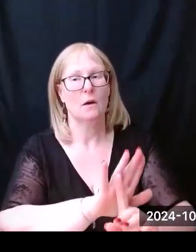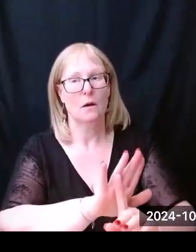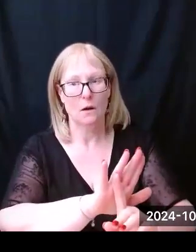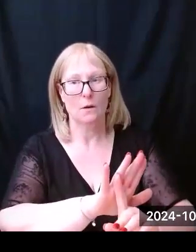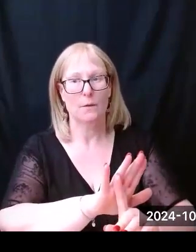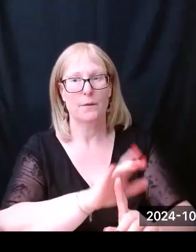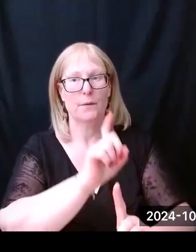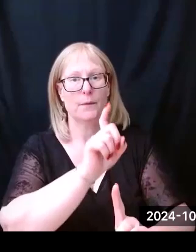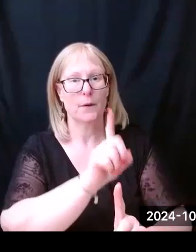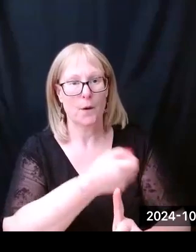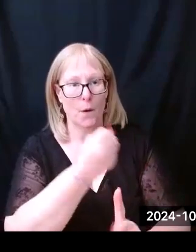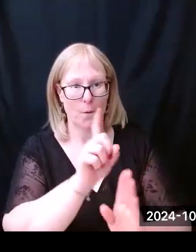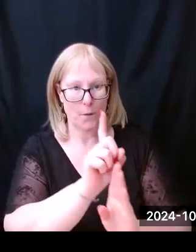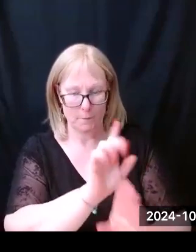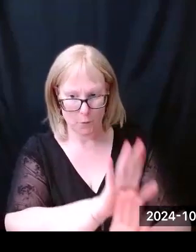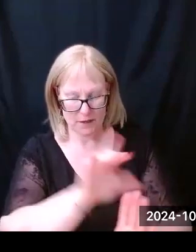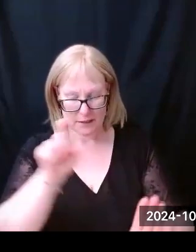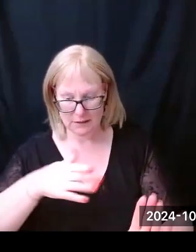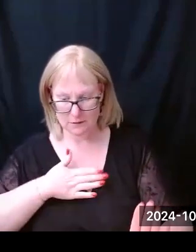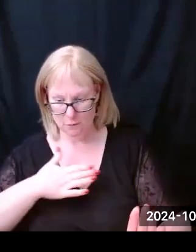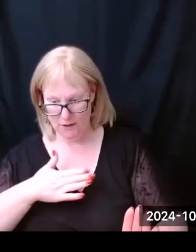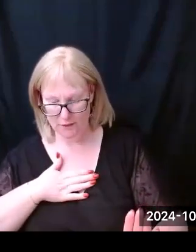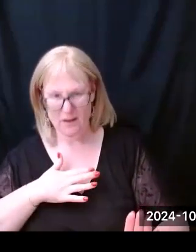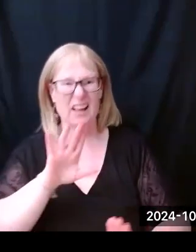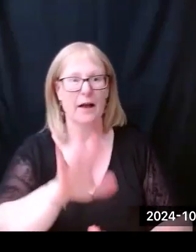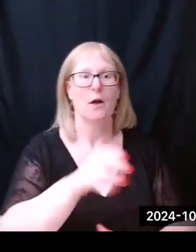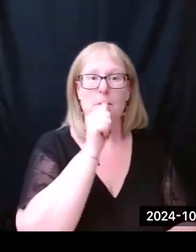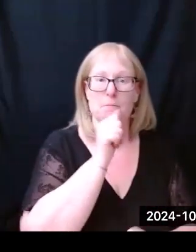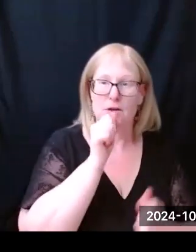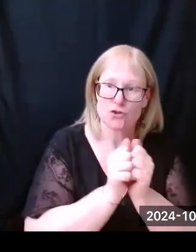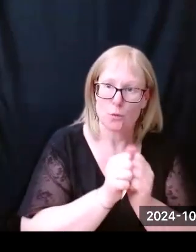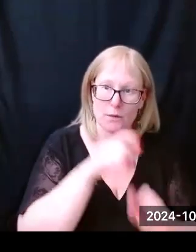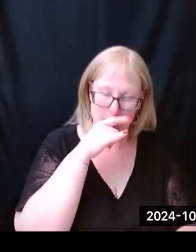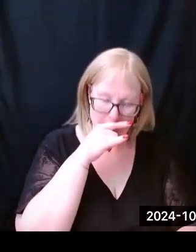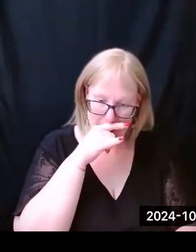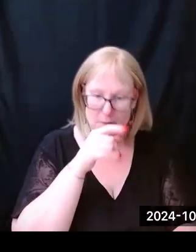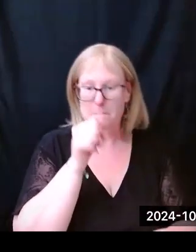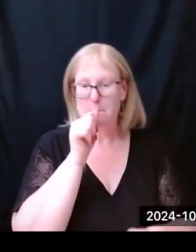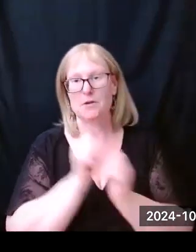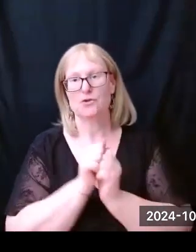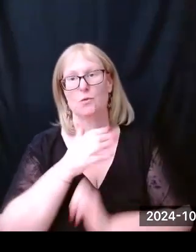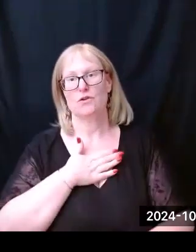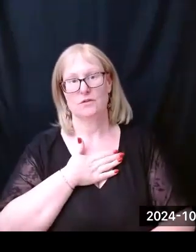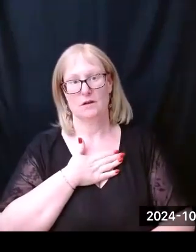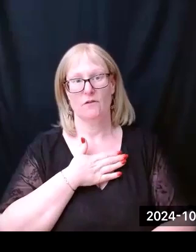Be patient with your child. Be patient with yourself. Good enough is good enough.